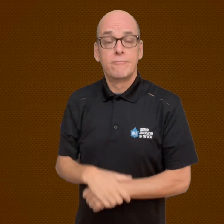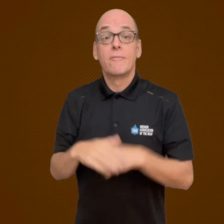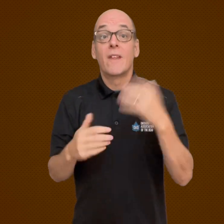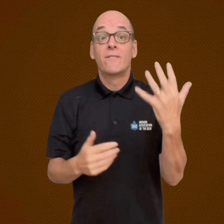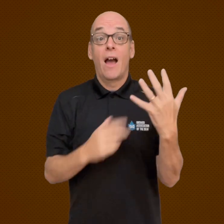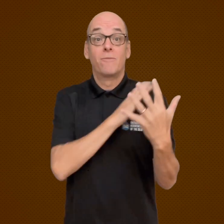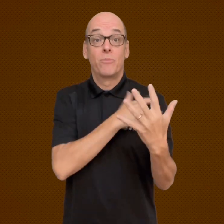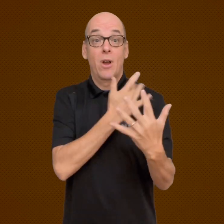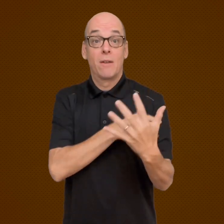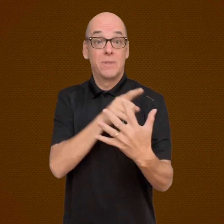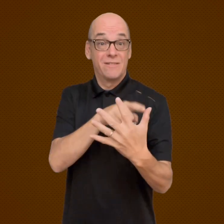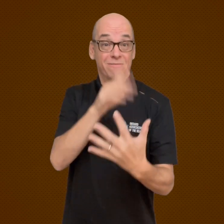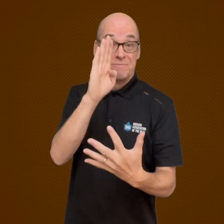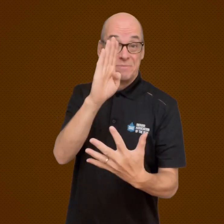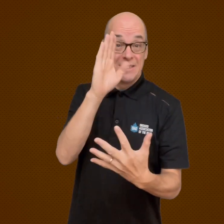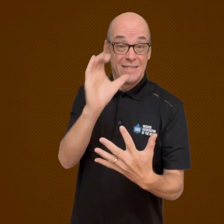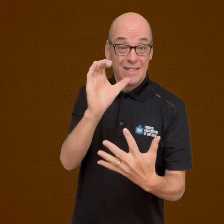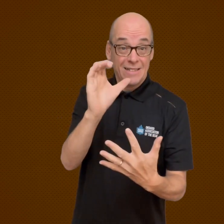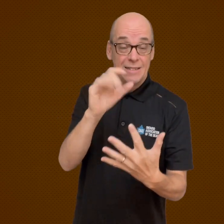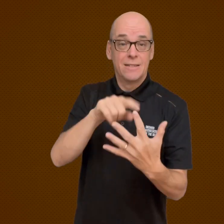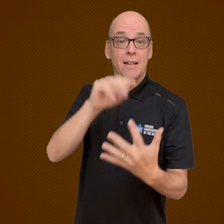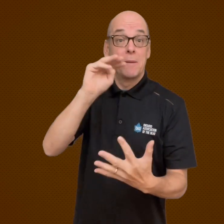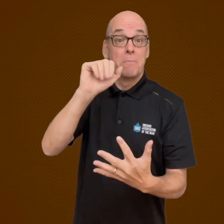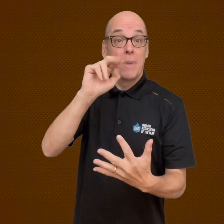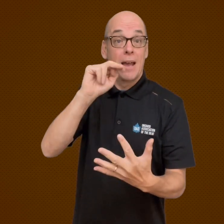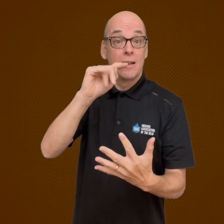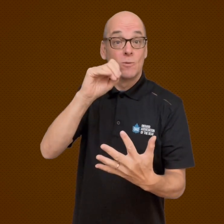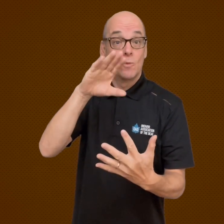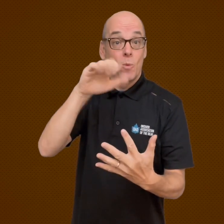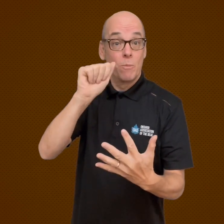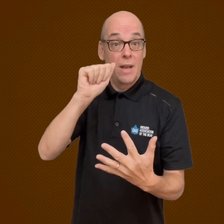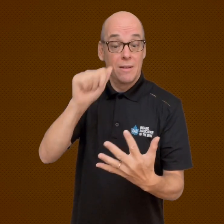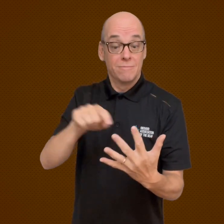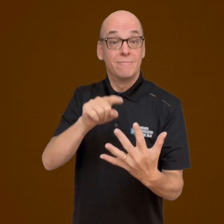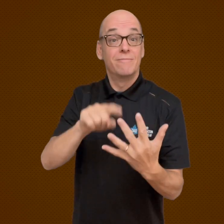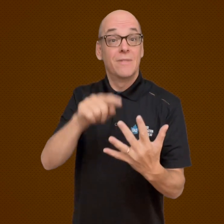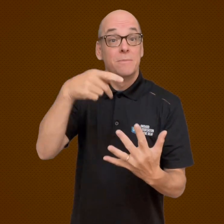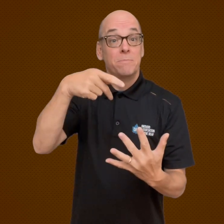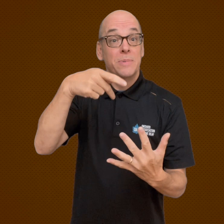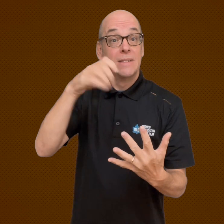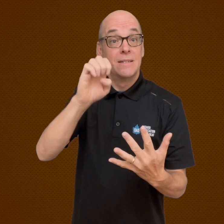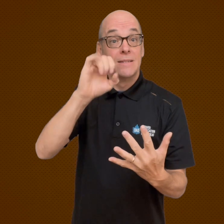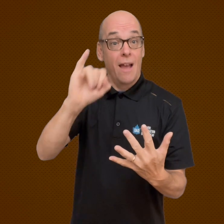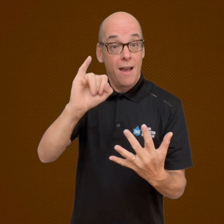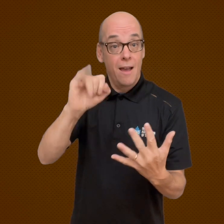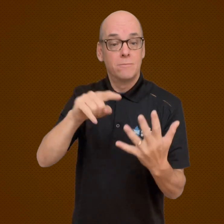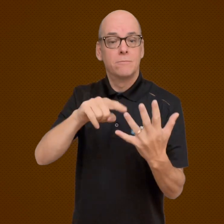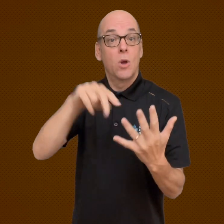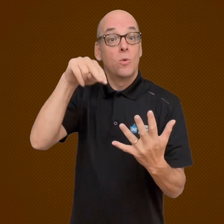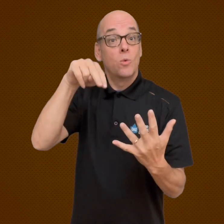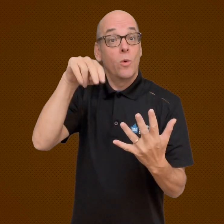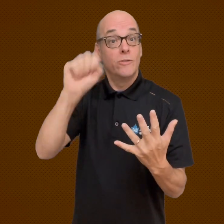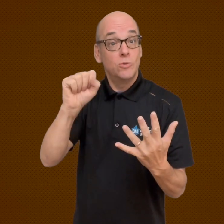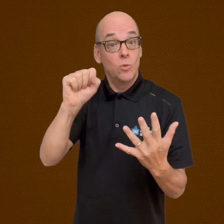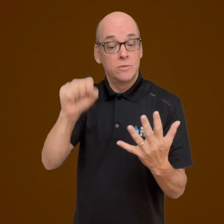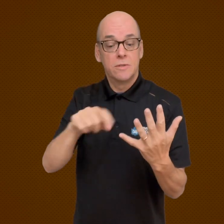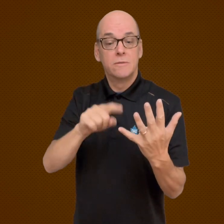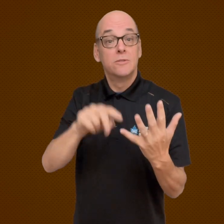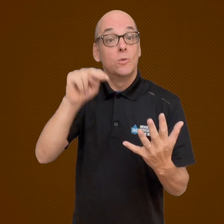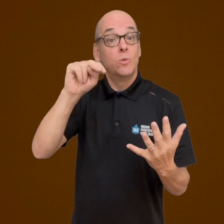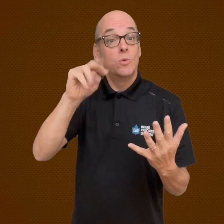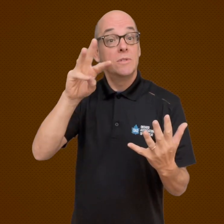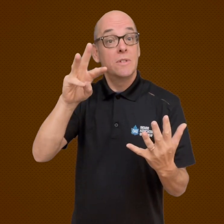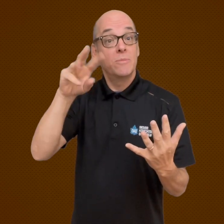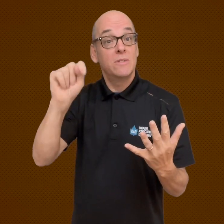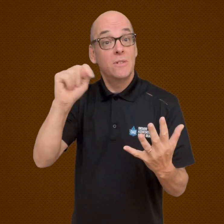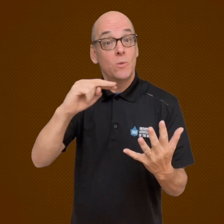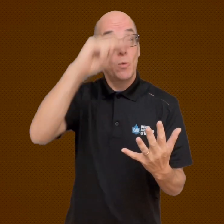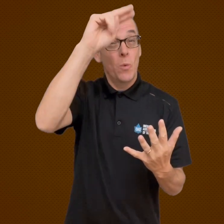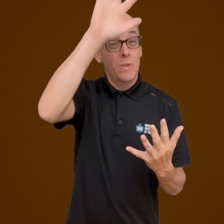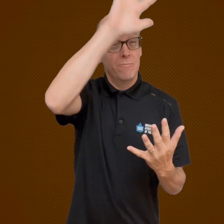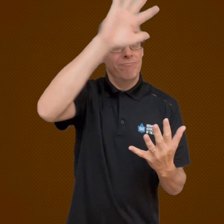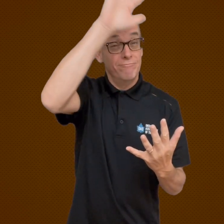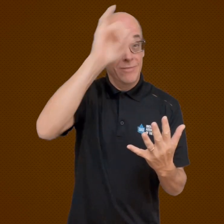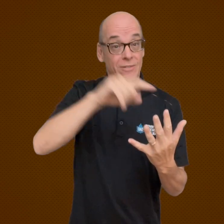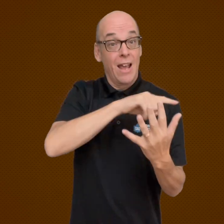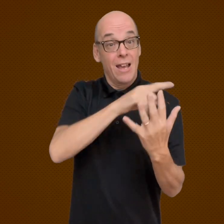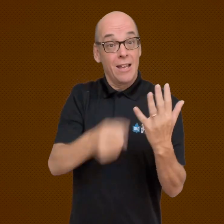The five provinces are British Columbia, Manitoba, Prince Edward Island, Nova Scotia and Northwest Territories.